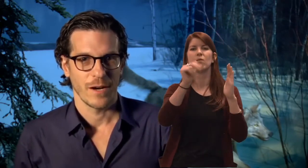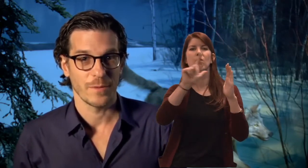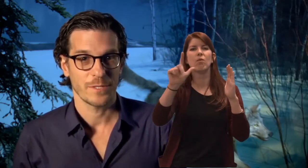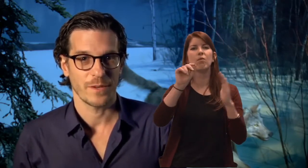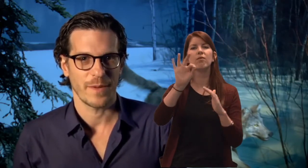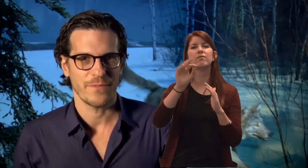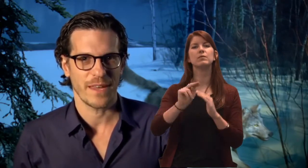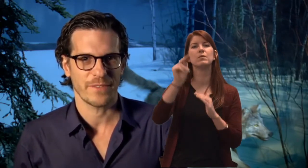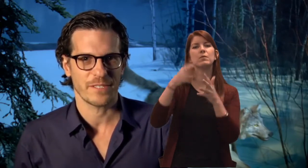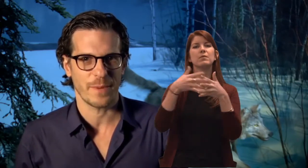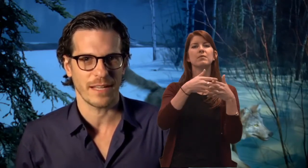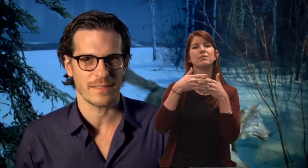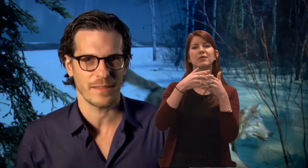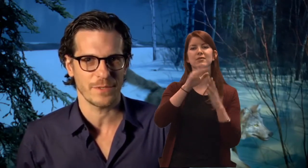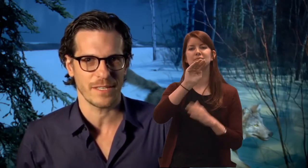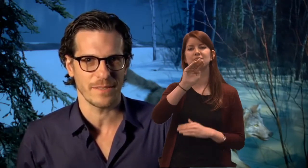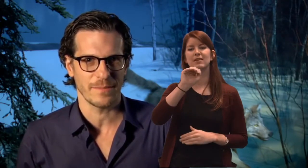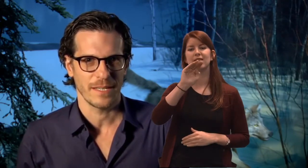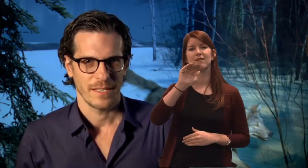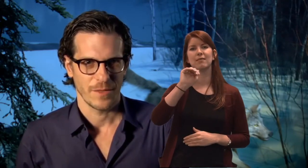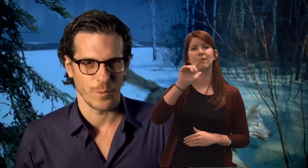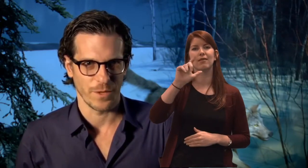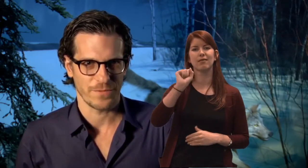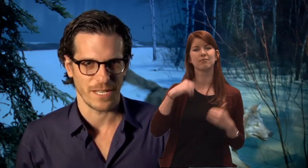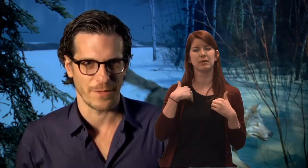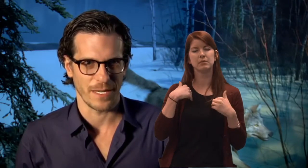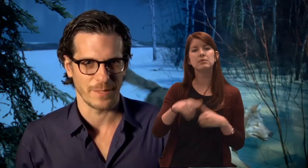home to one of my favorite spots in the museum, the wolf diorama.